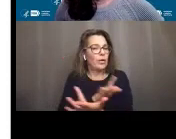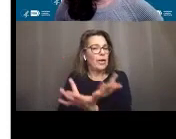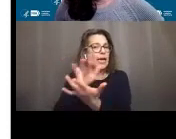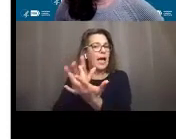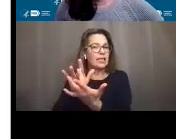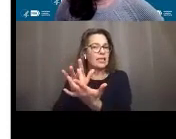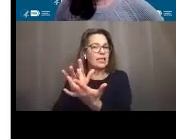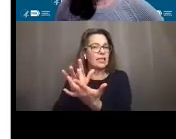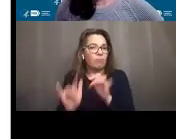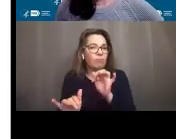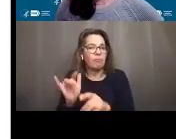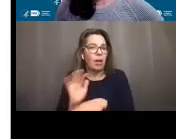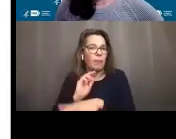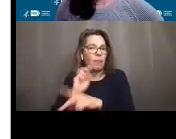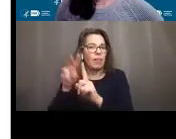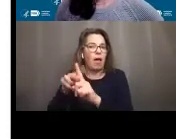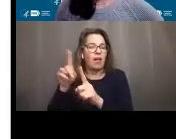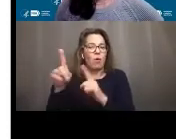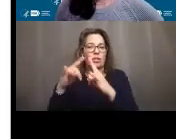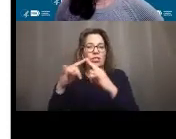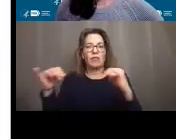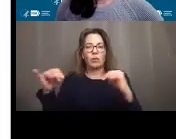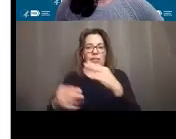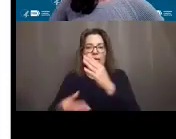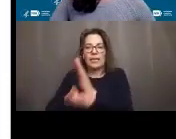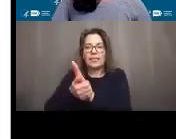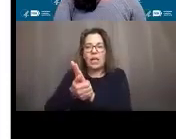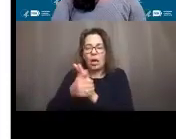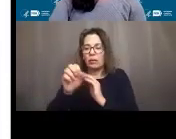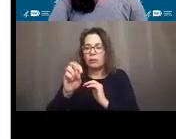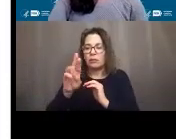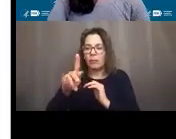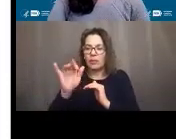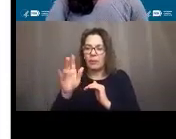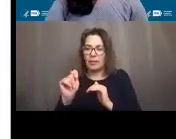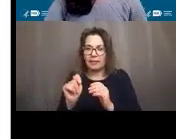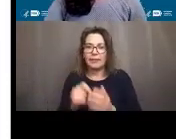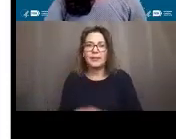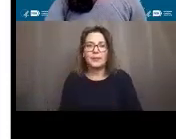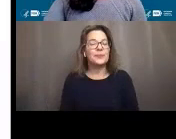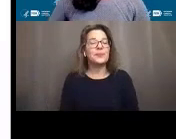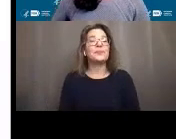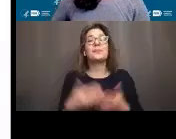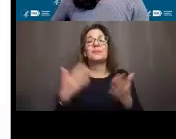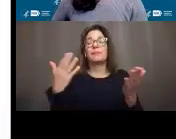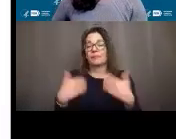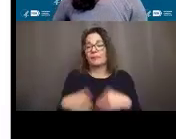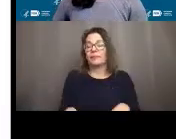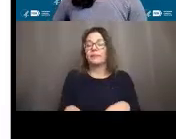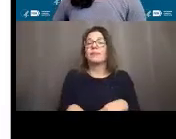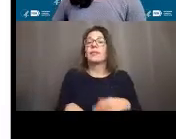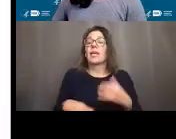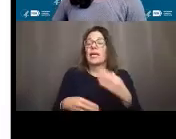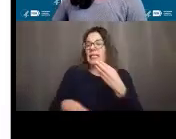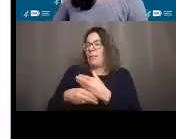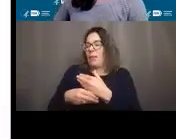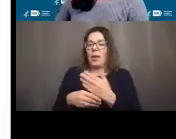you can apply for administrative supplements. Another way to get additional funding is, of course, through private foundations.